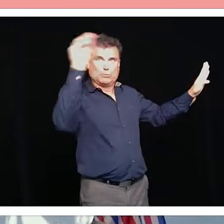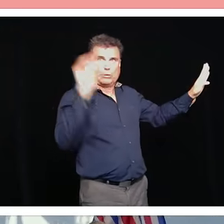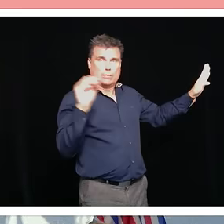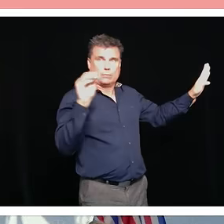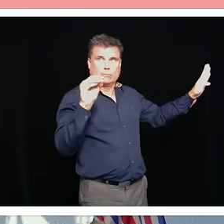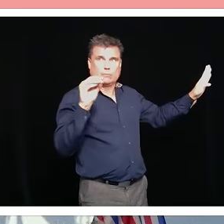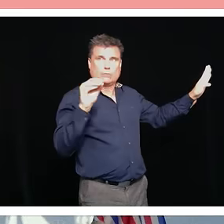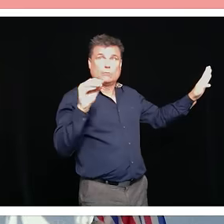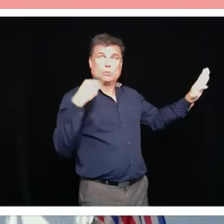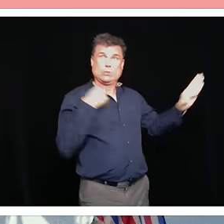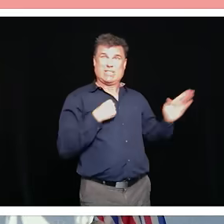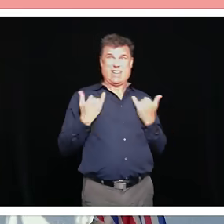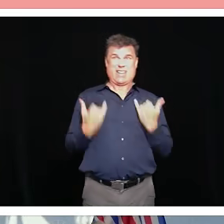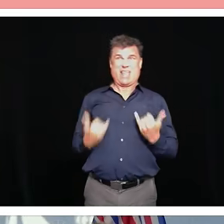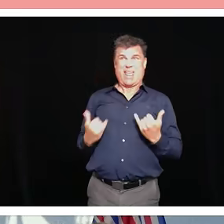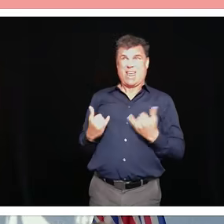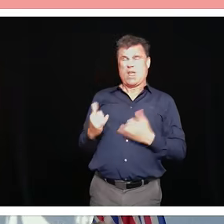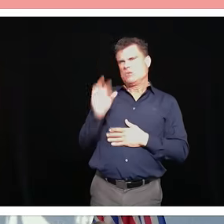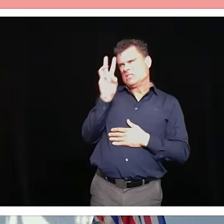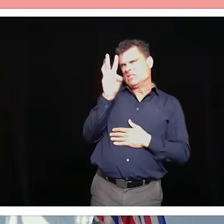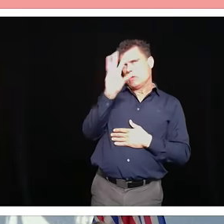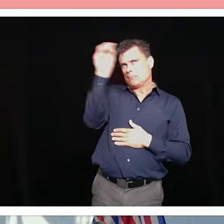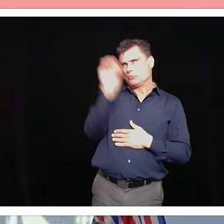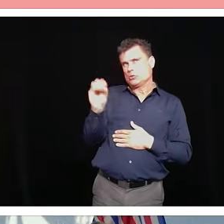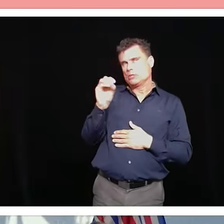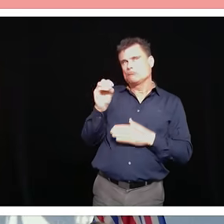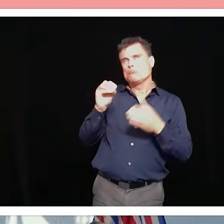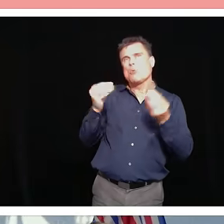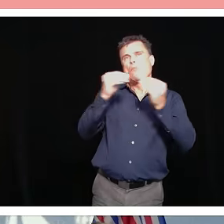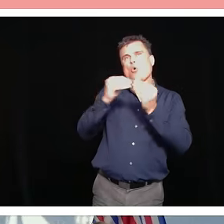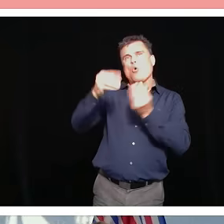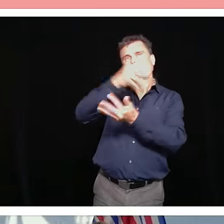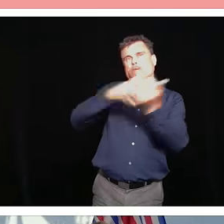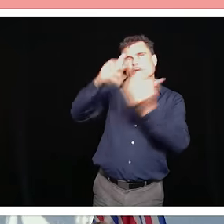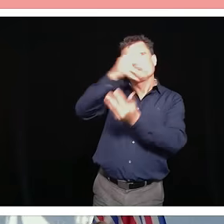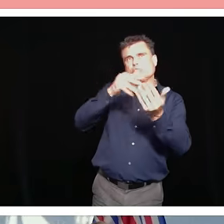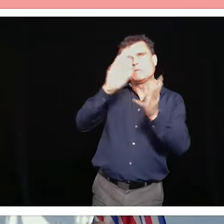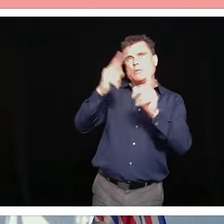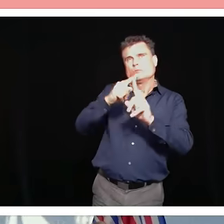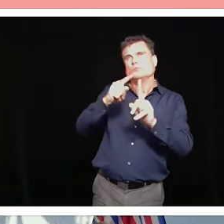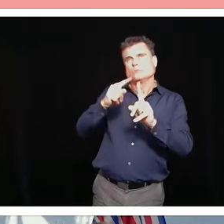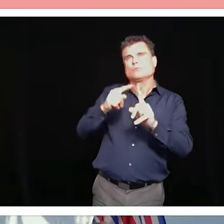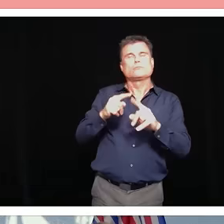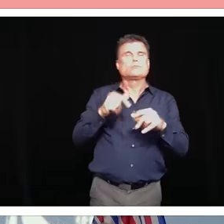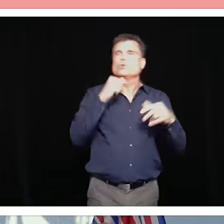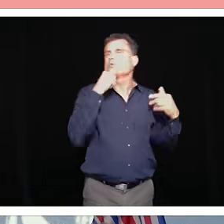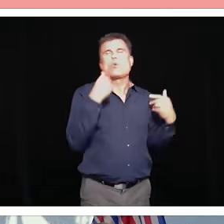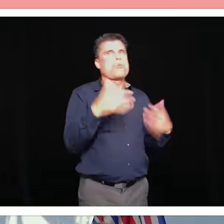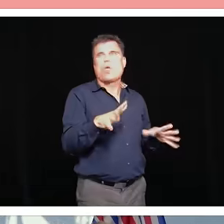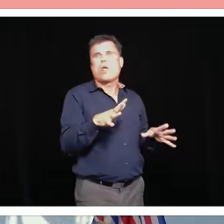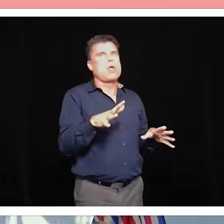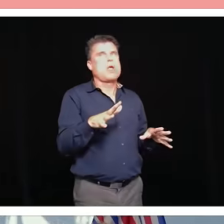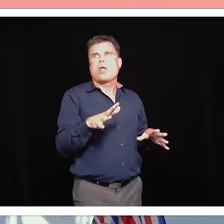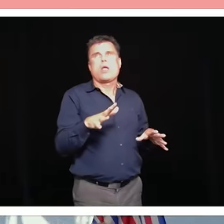So these are not exact but what they do tell us is that there is no one single measure that can.